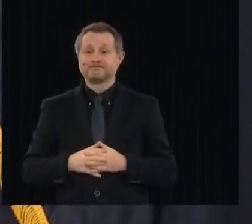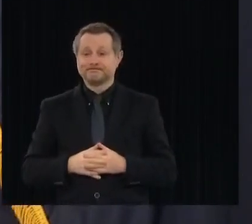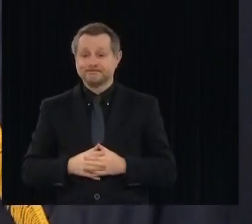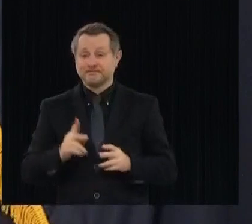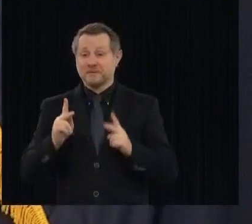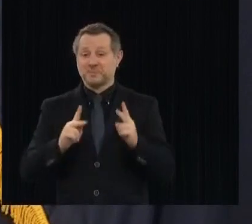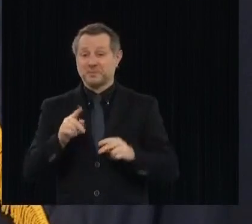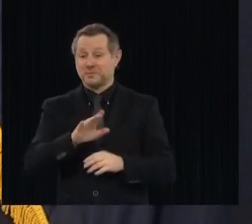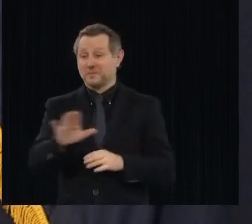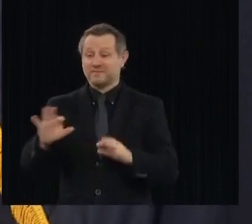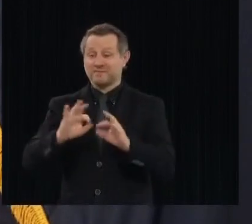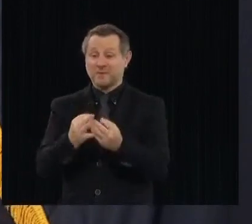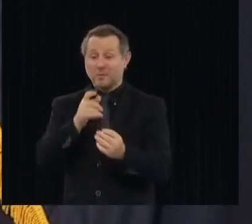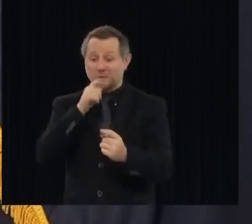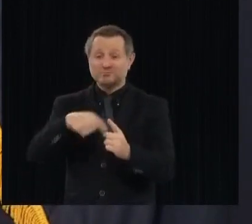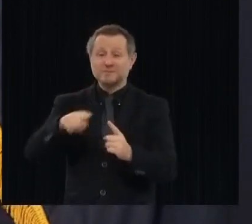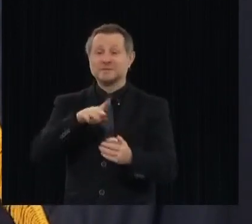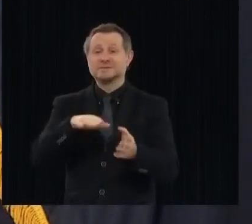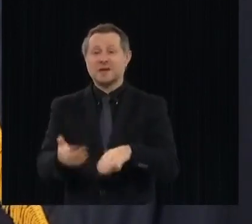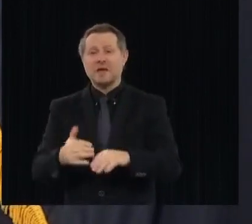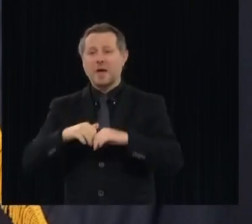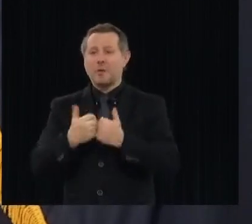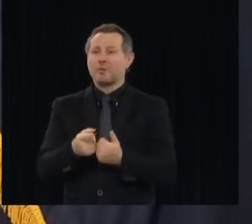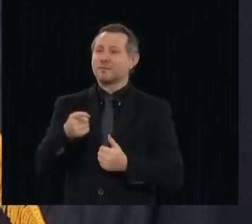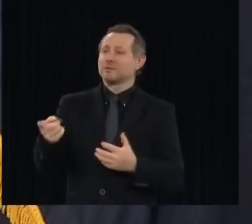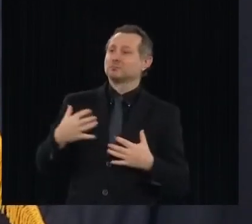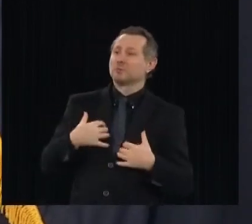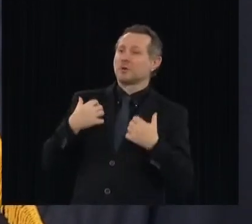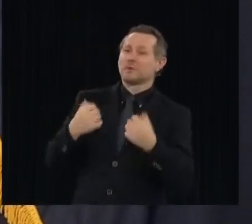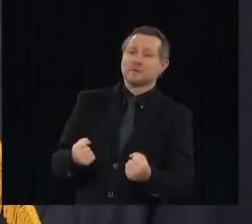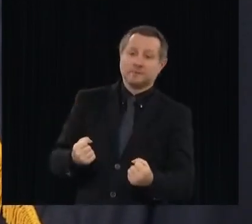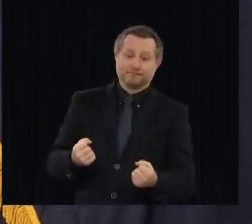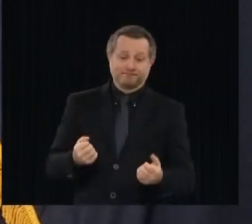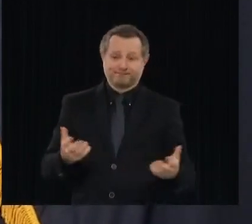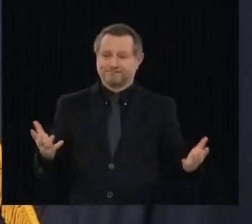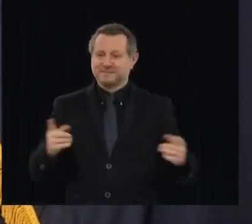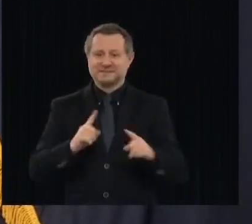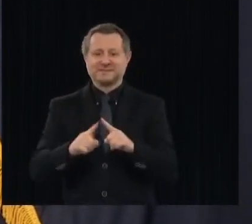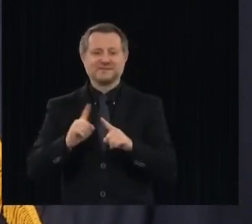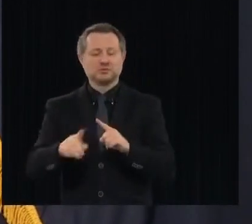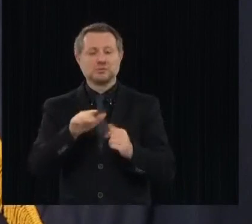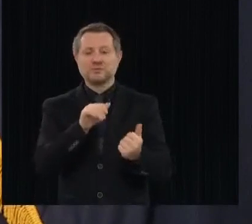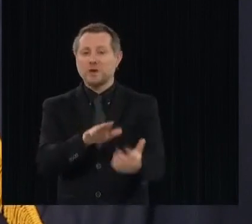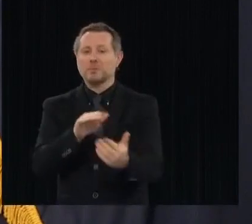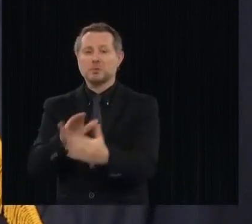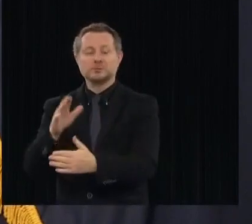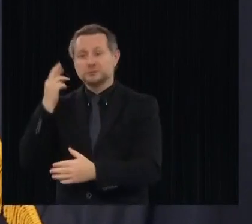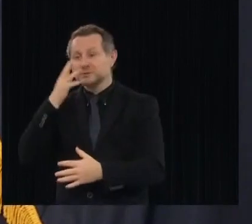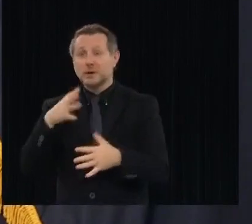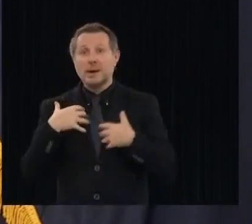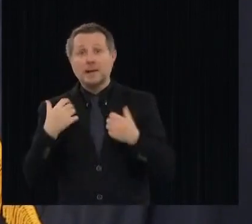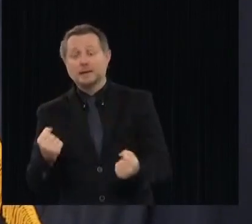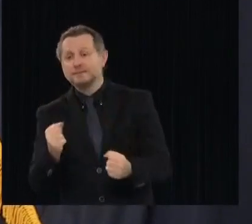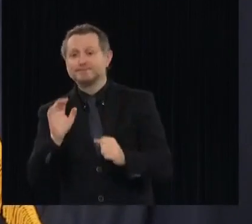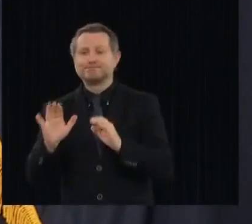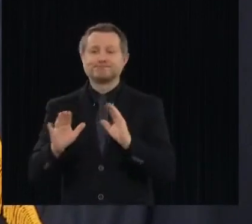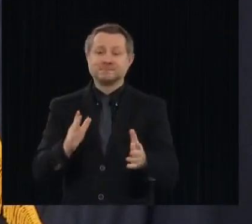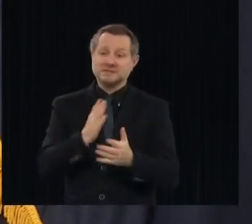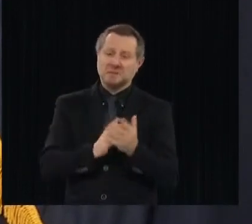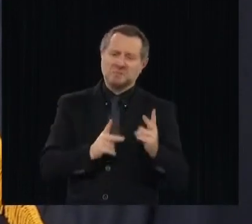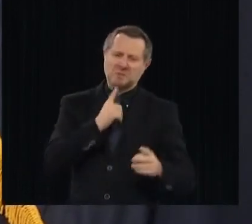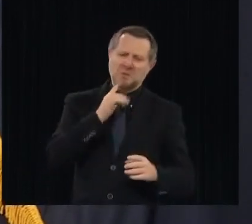I I DON'T, LOOK, PEOPLE